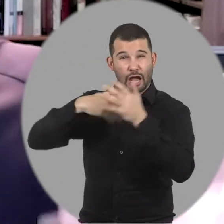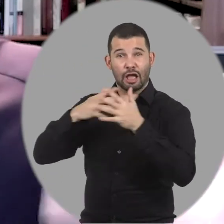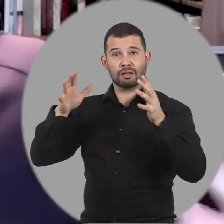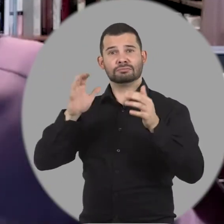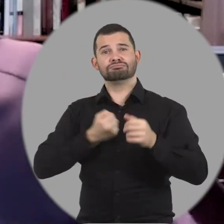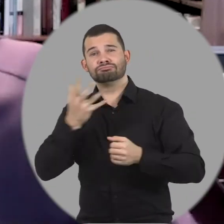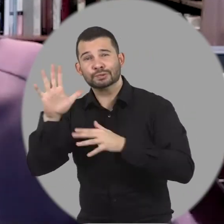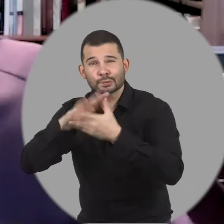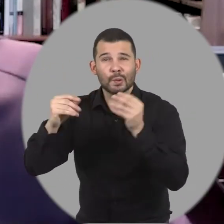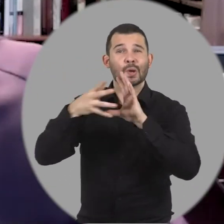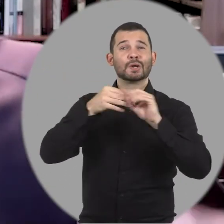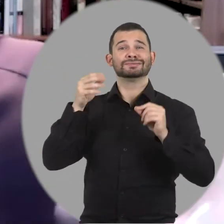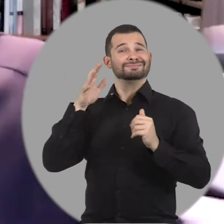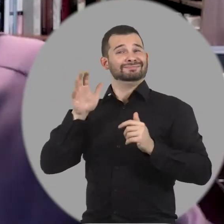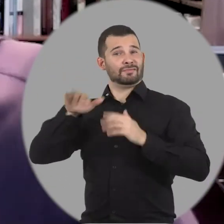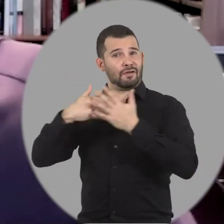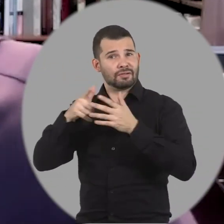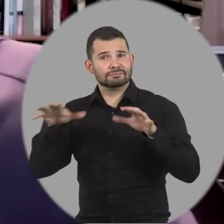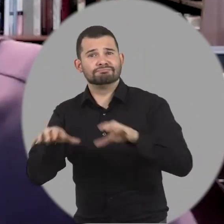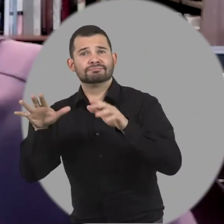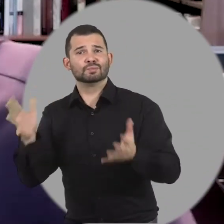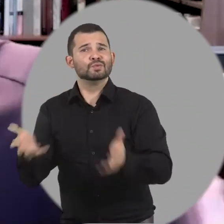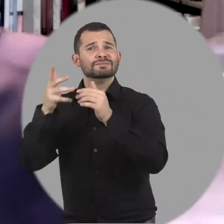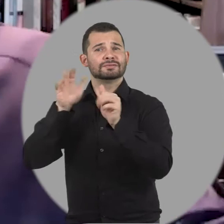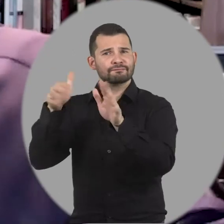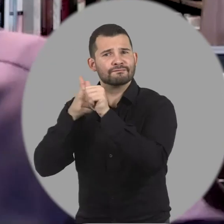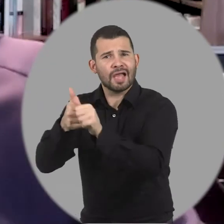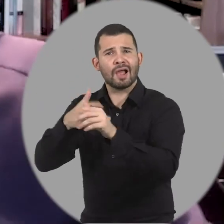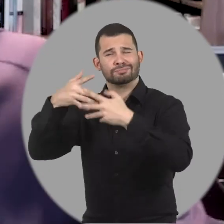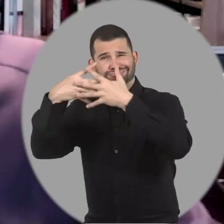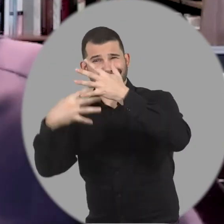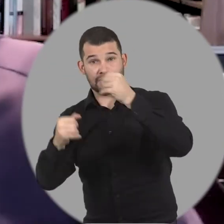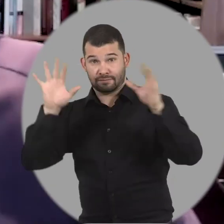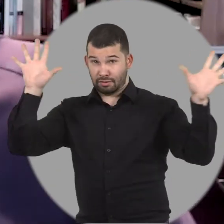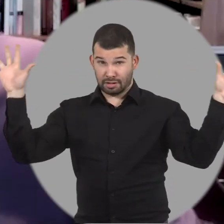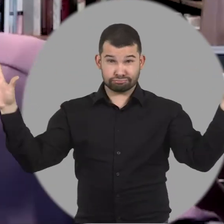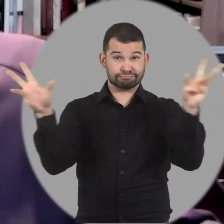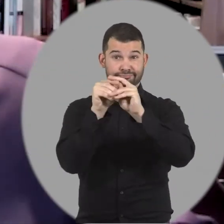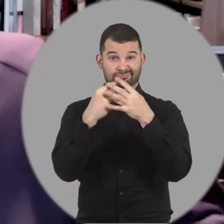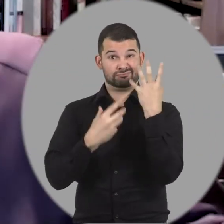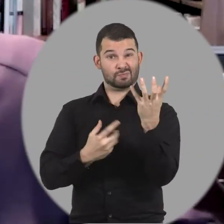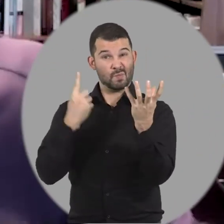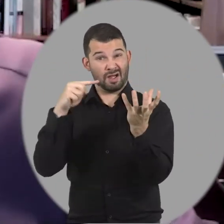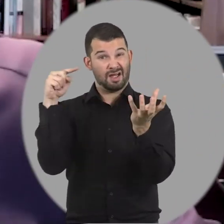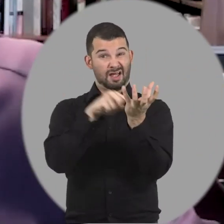all the storytellers, all of the thought leaders and their followers and audiences. We would have